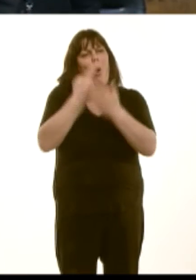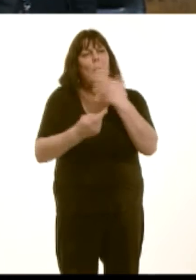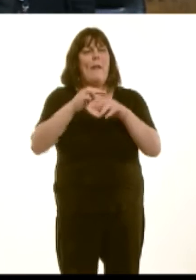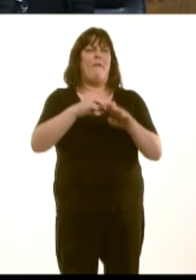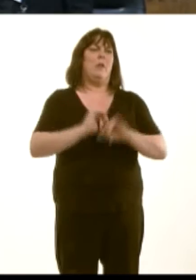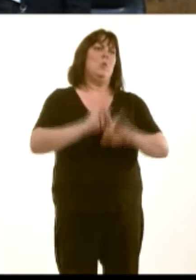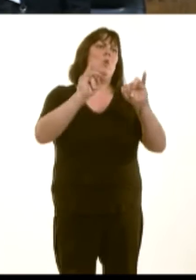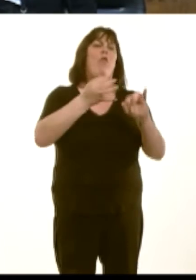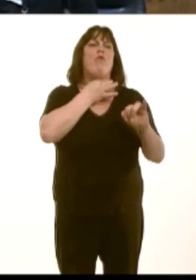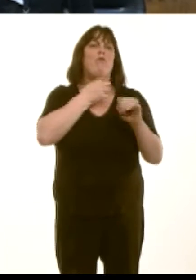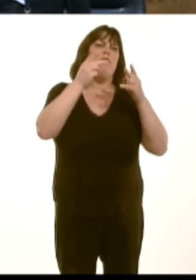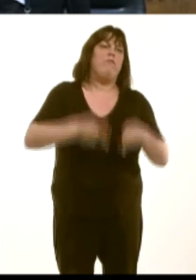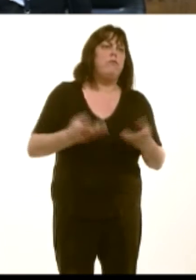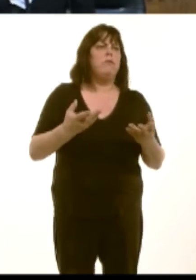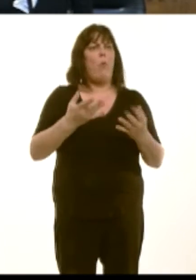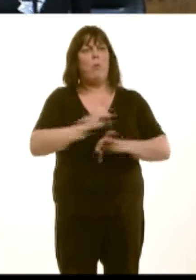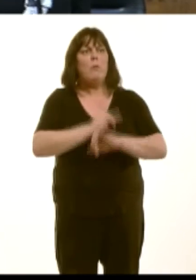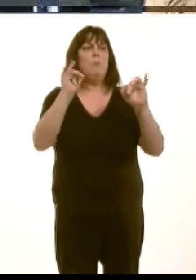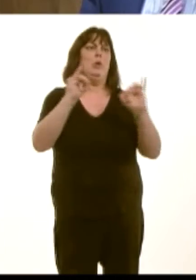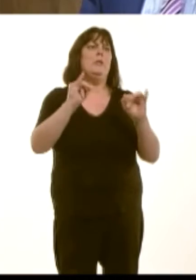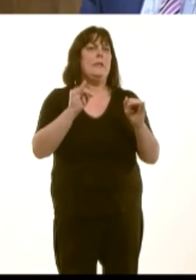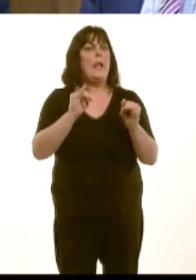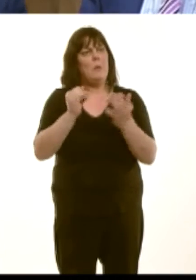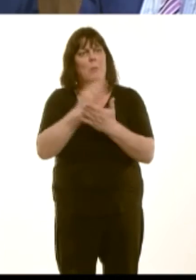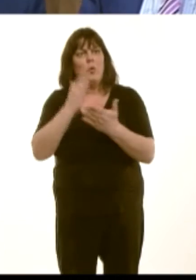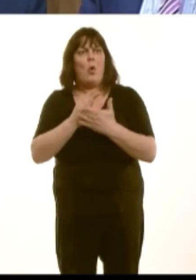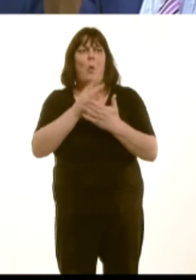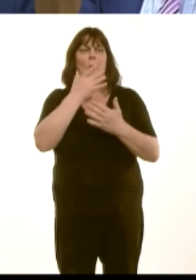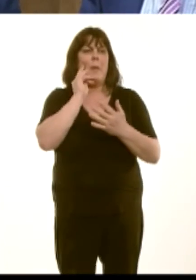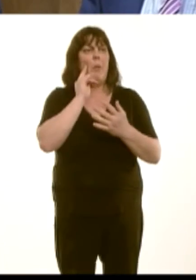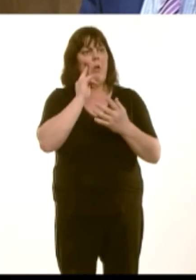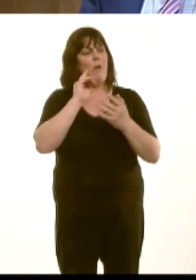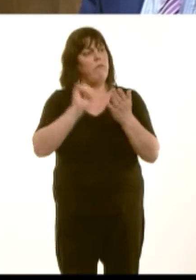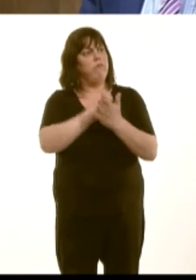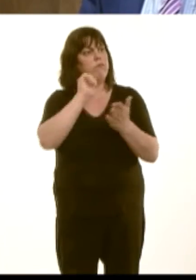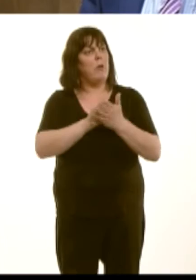and ensure patients get the treatments they actually need? Carwyn Jones: Well, three things: ëChoose Wellí, which the Member has referred to,